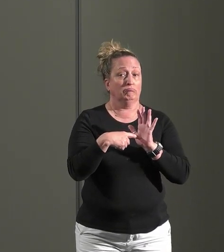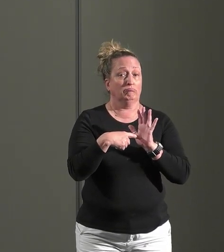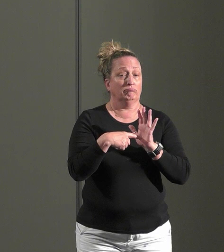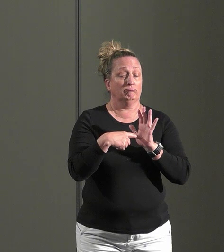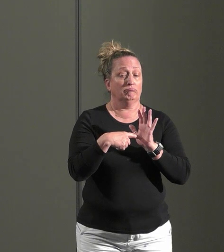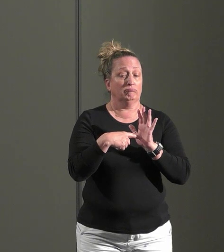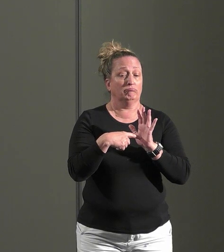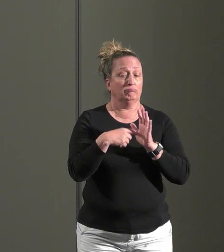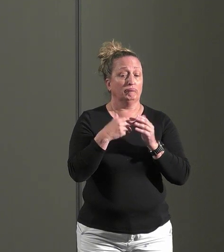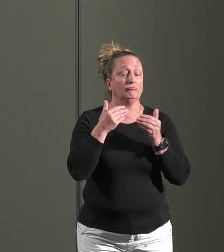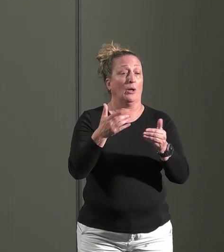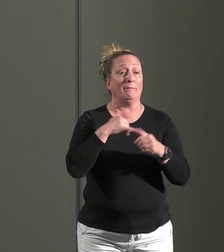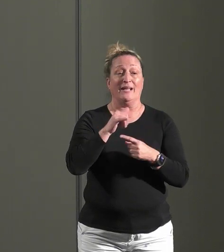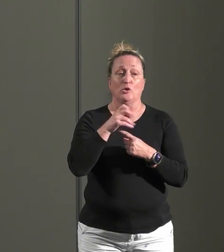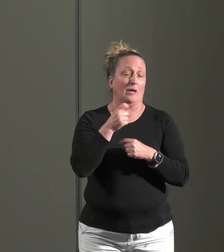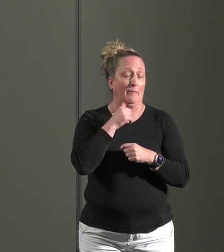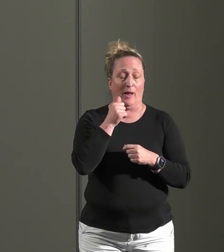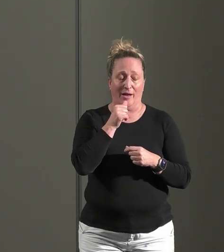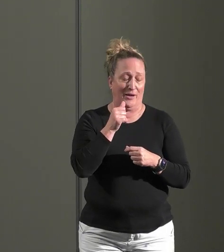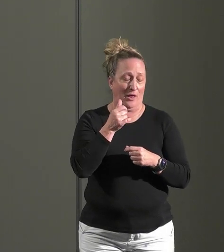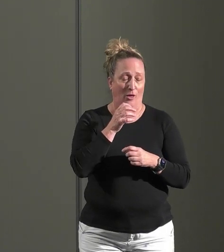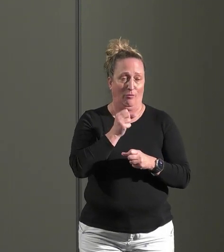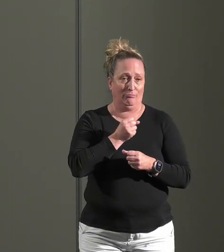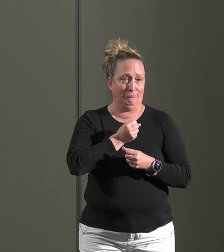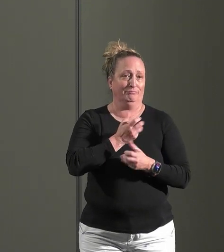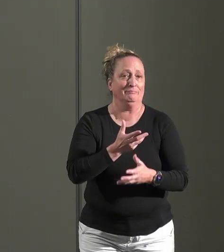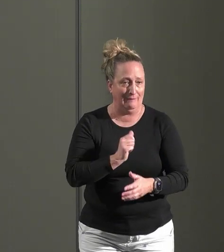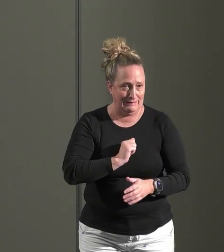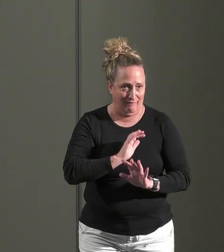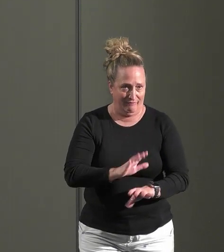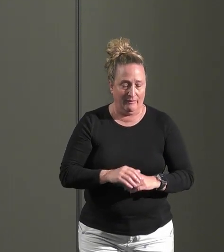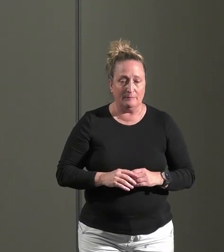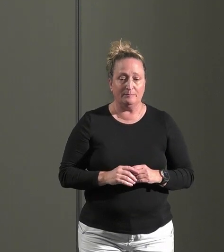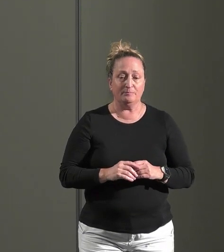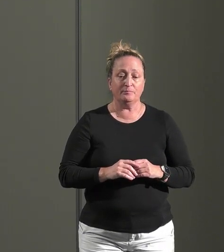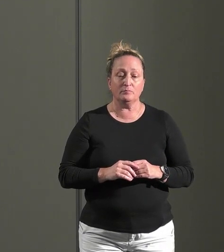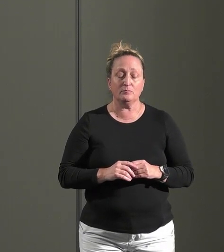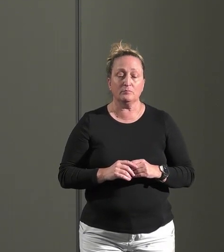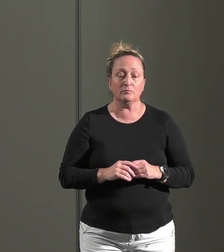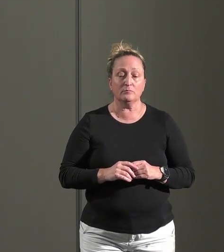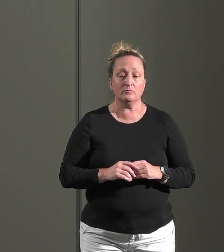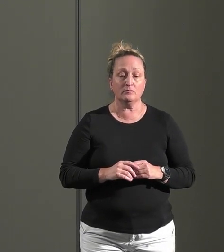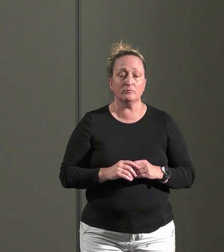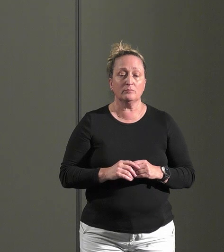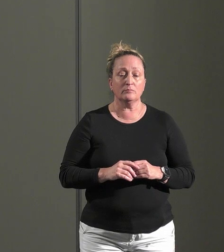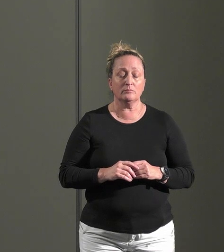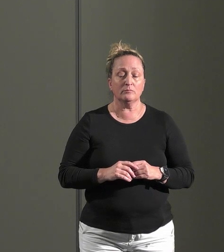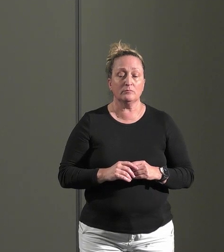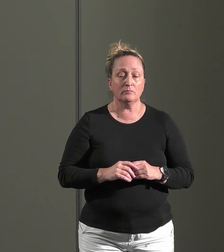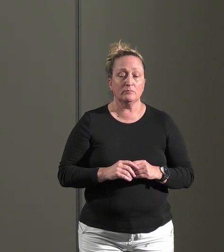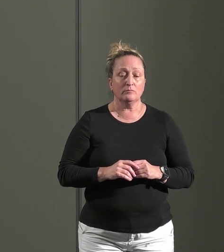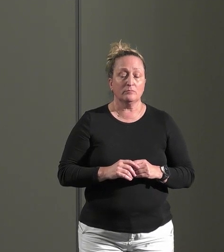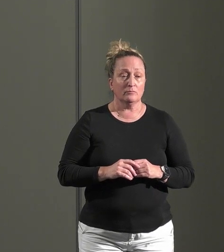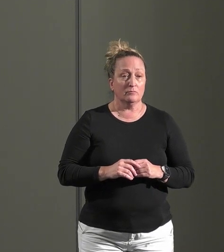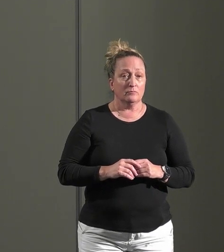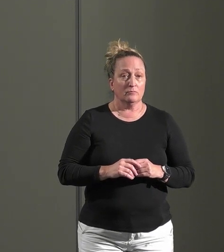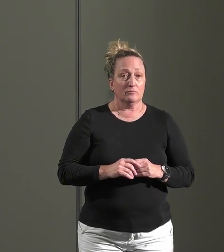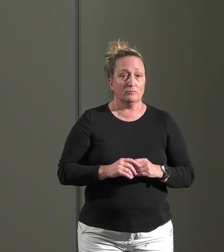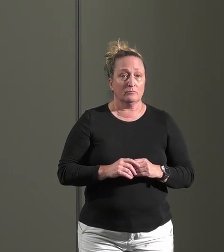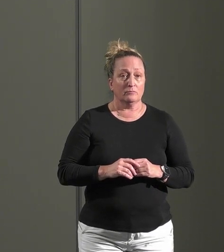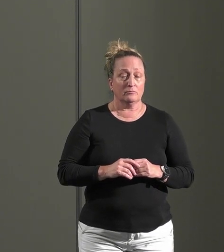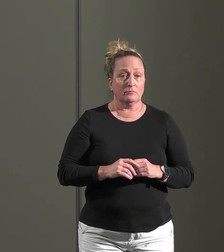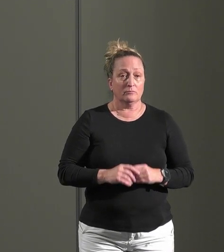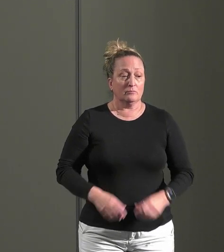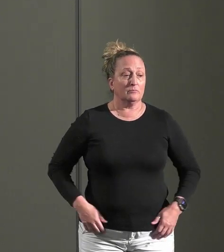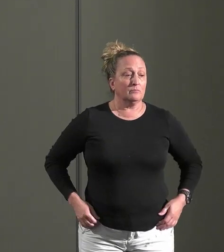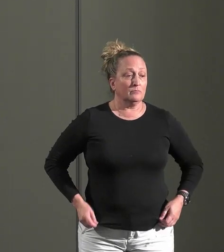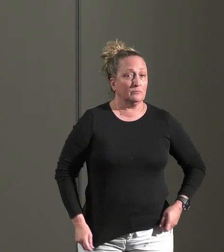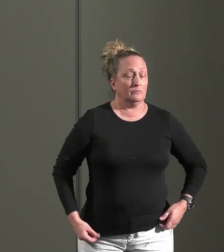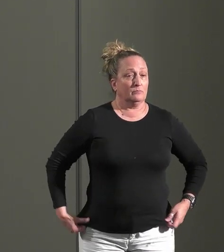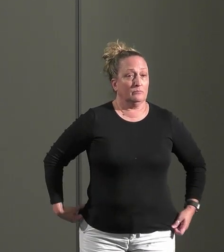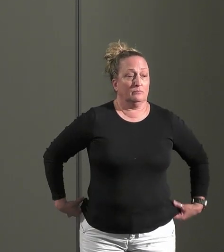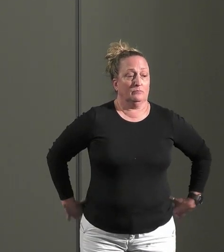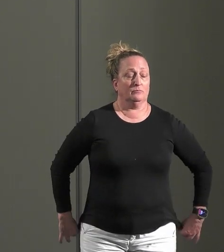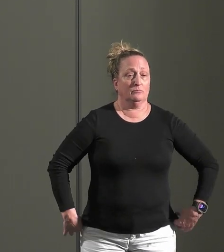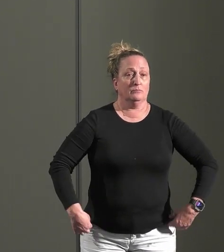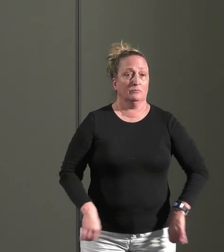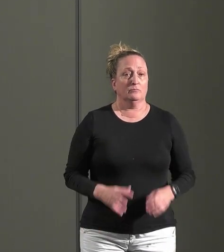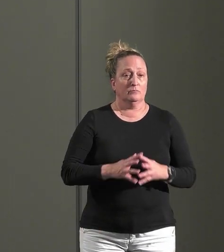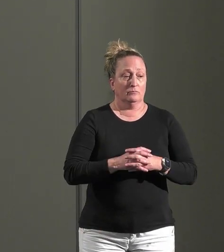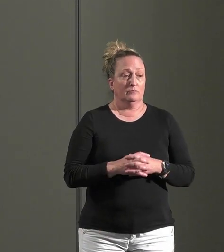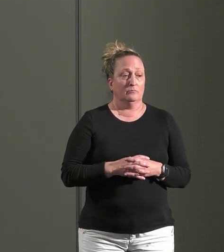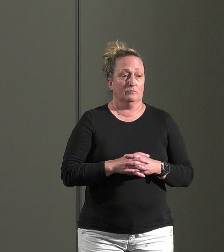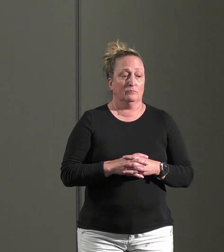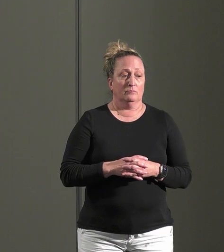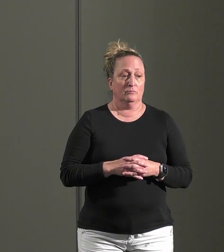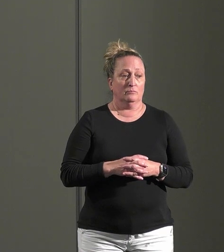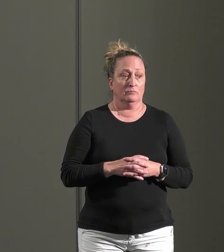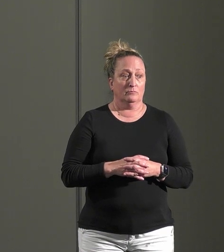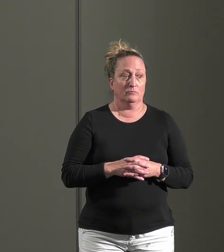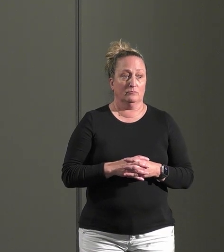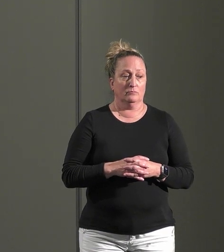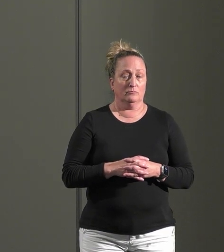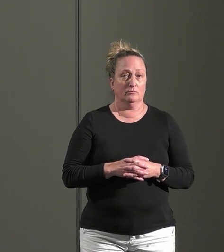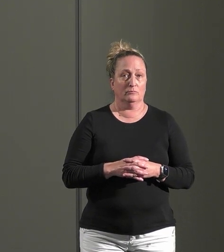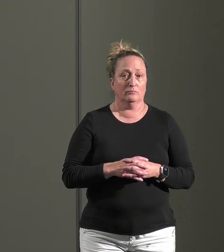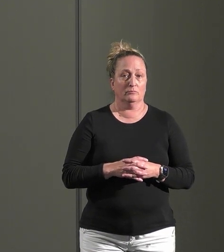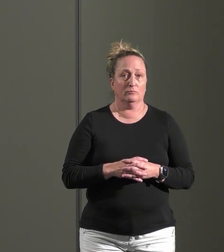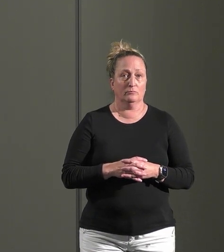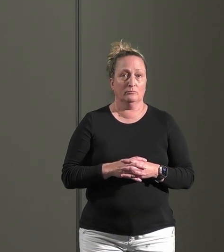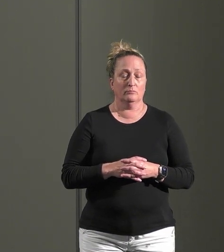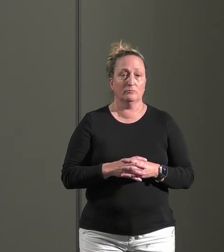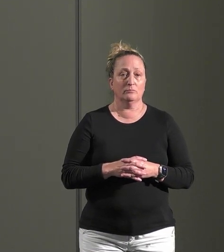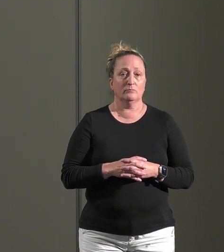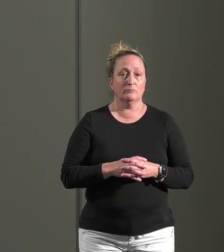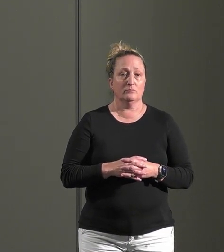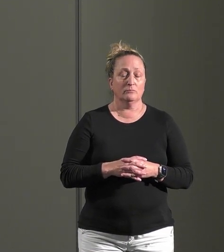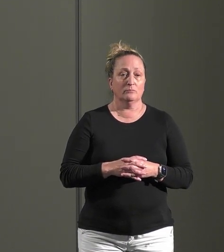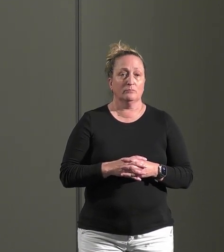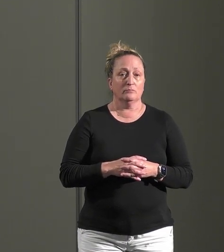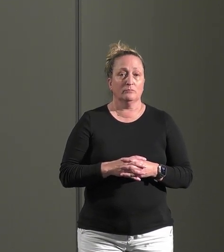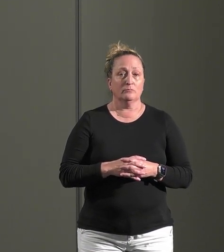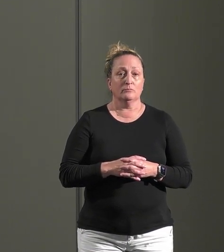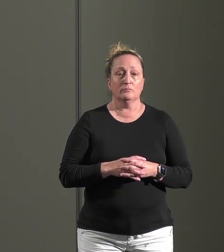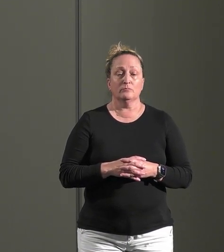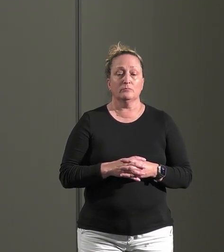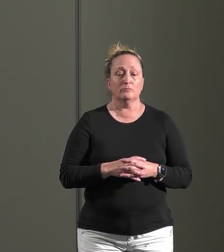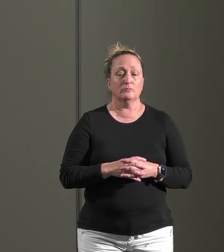by JAWS I will not read it out myself. .